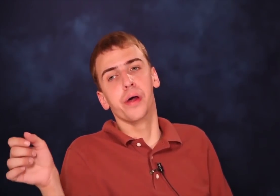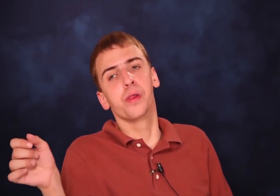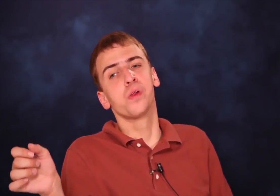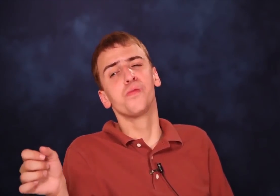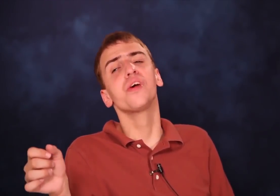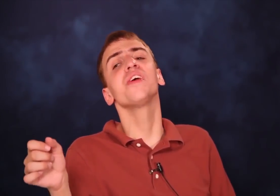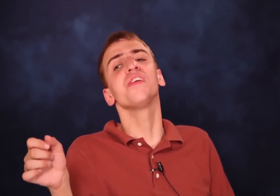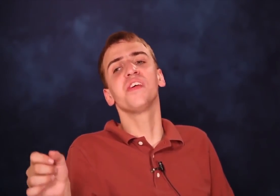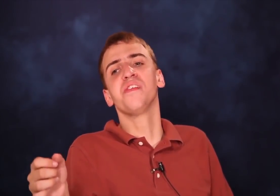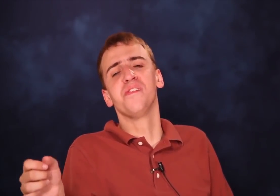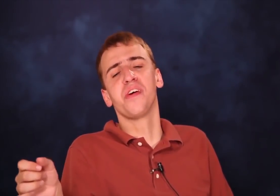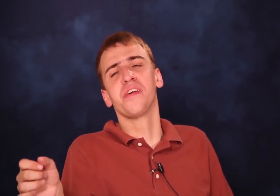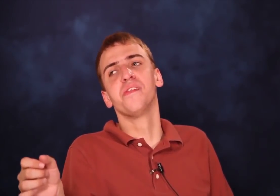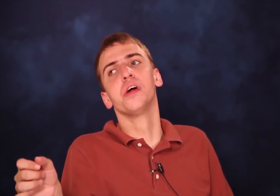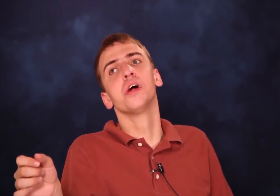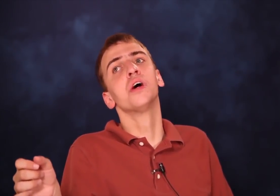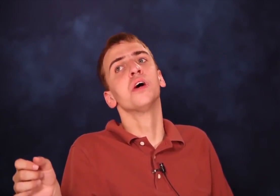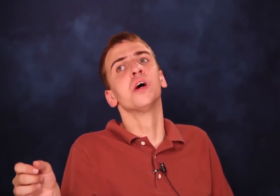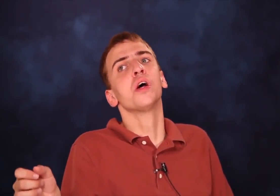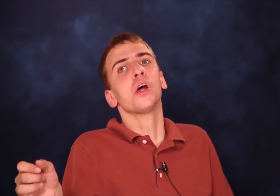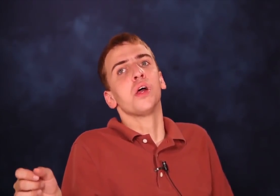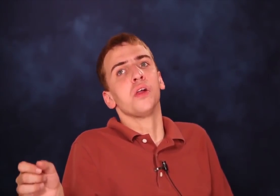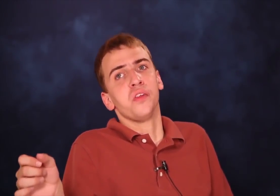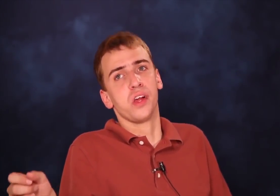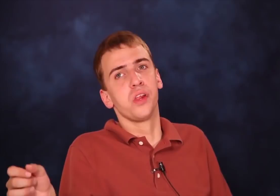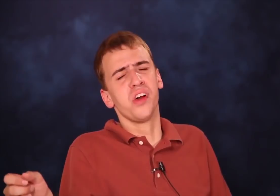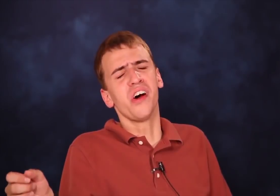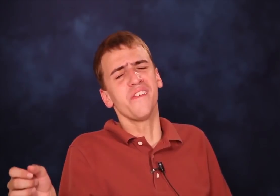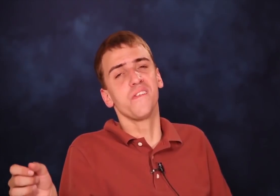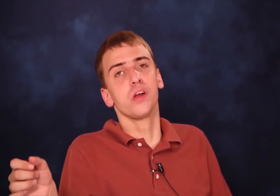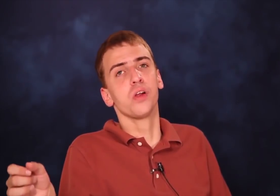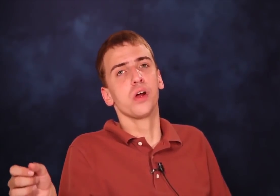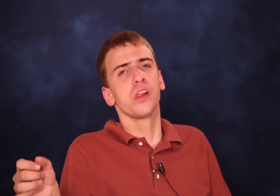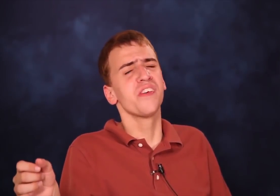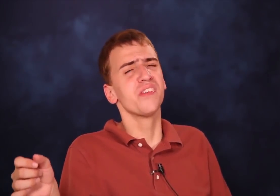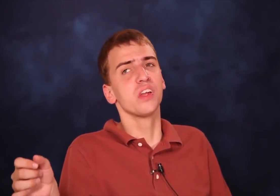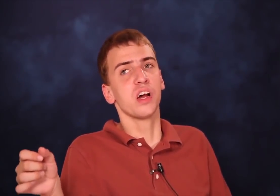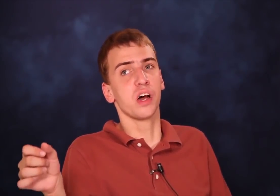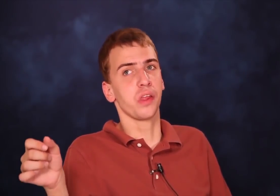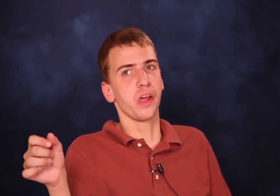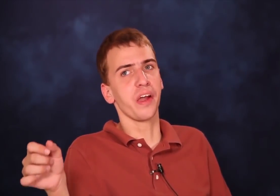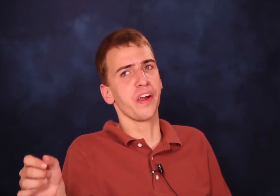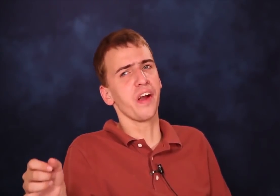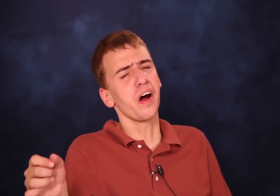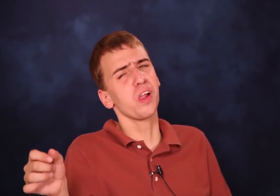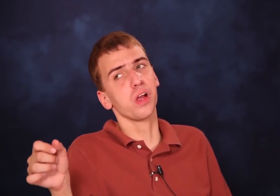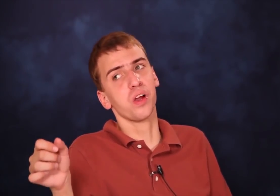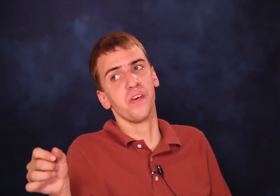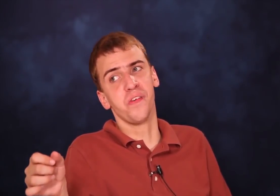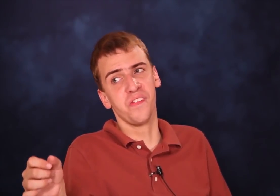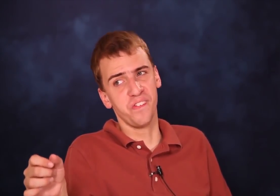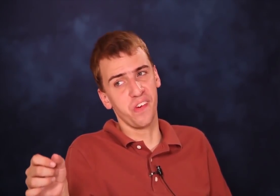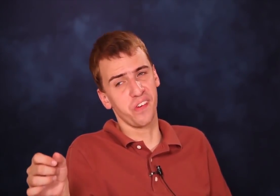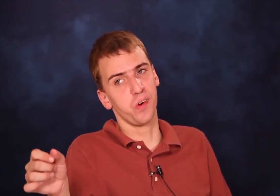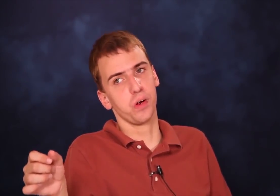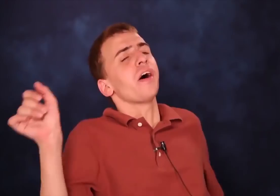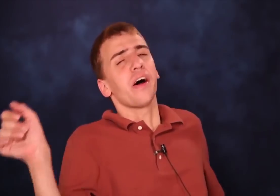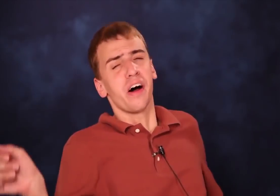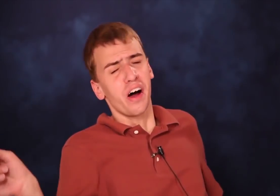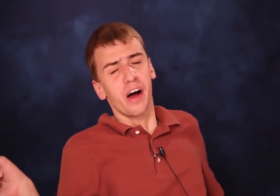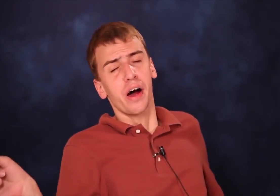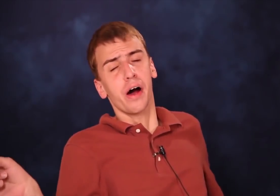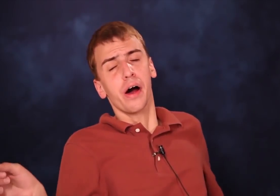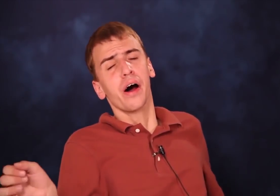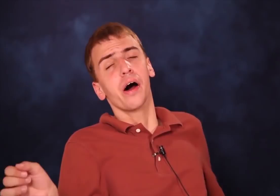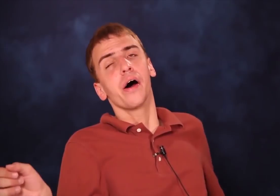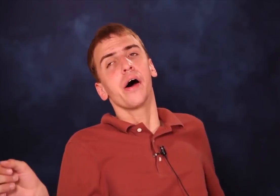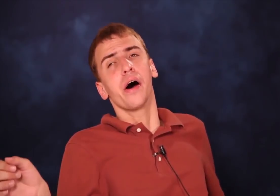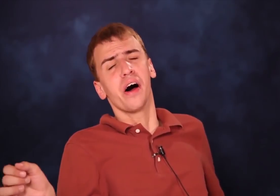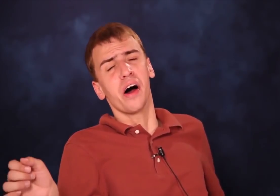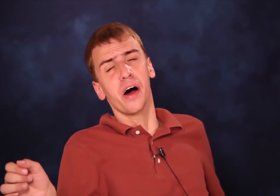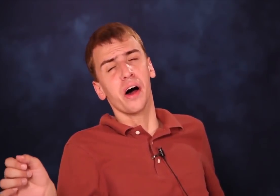A speech impairment does not mean that someone has a cognitive impairment.